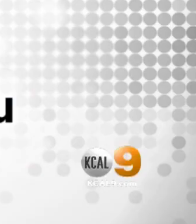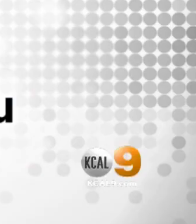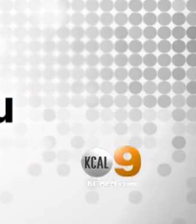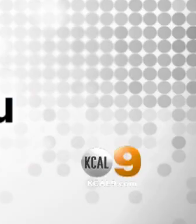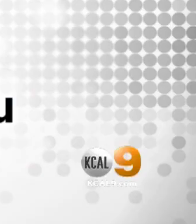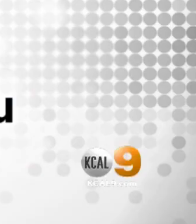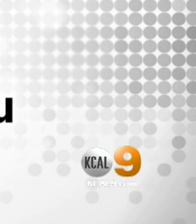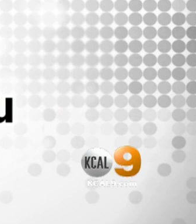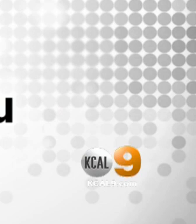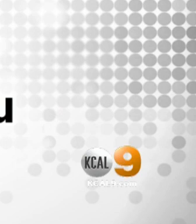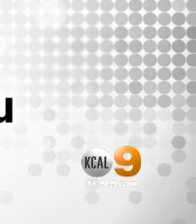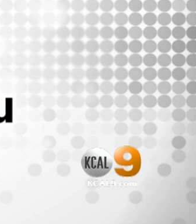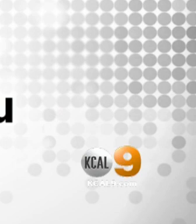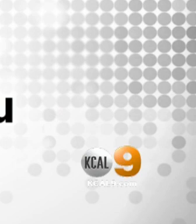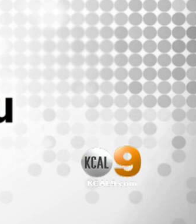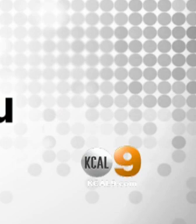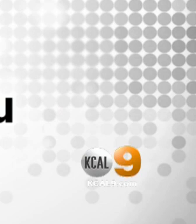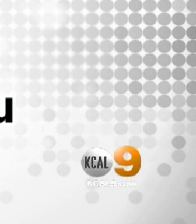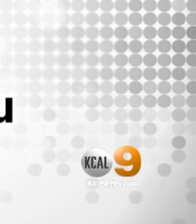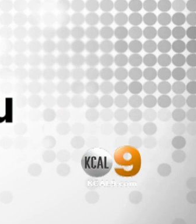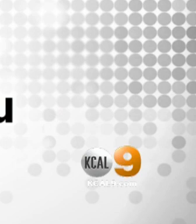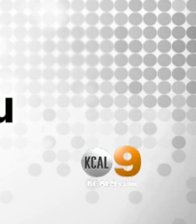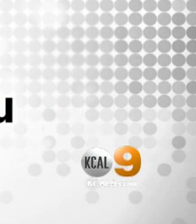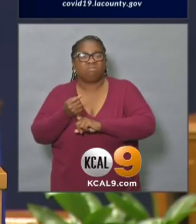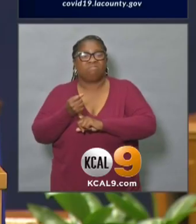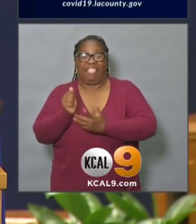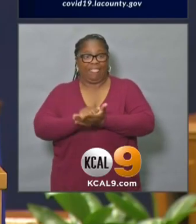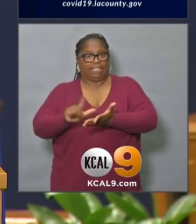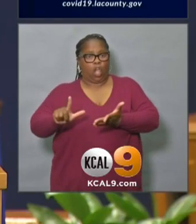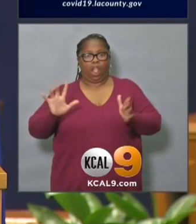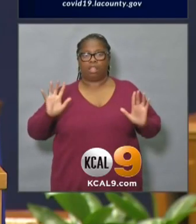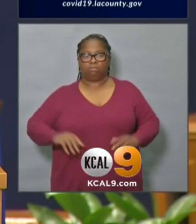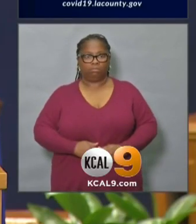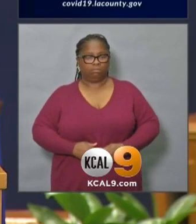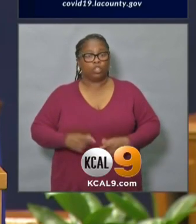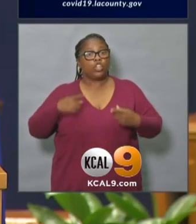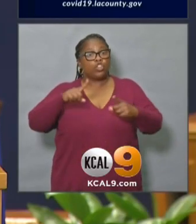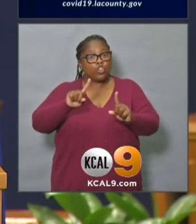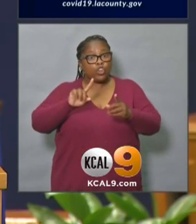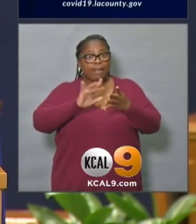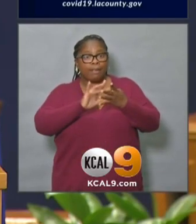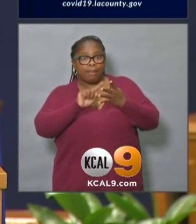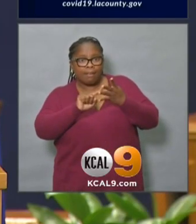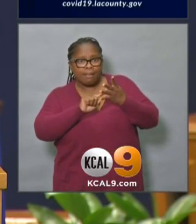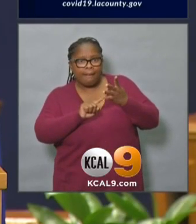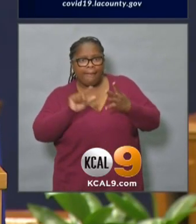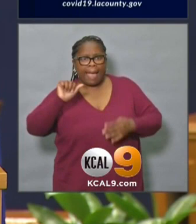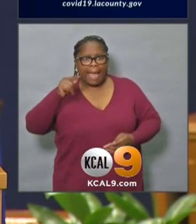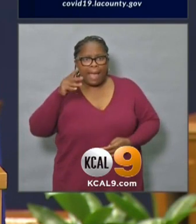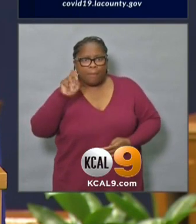MAIN SPREAD IS UNDER CONTROL. WE ALL HAVE EXPERIENCED THAT. IT'S NOT A SUSTAINABLE PATH FORWARD. THAT'S WHY THE